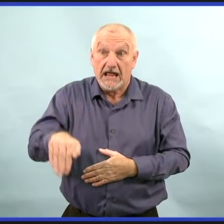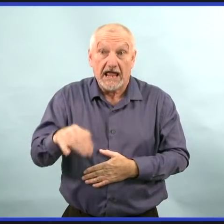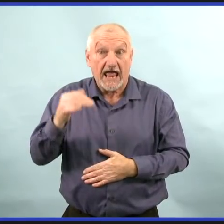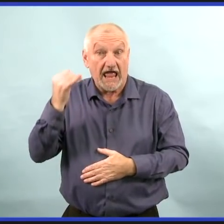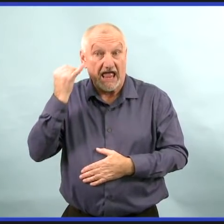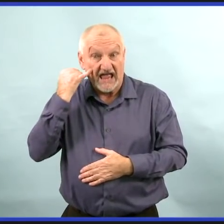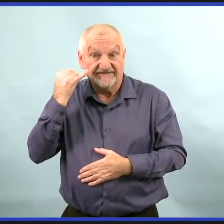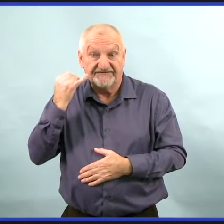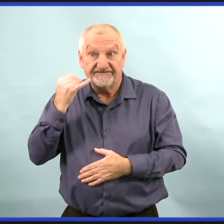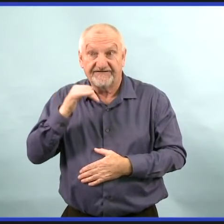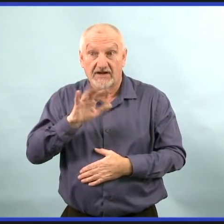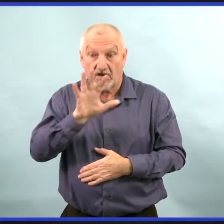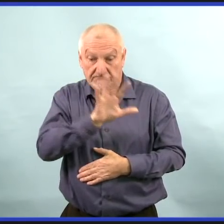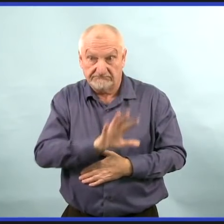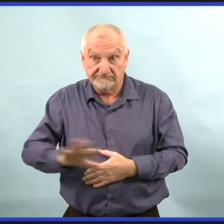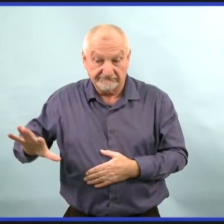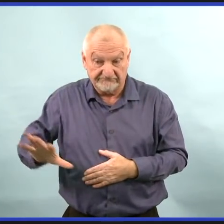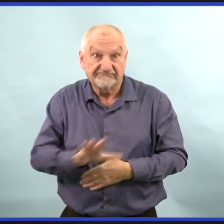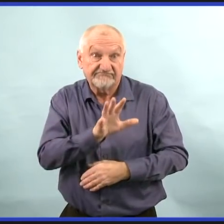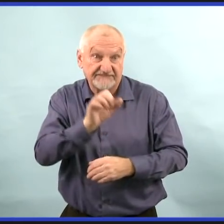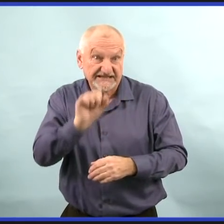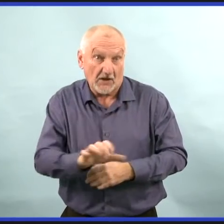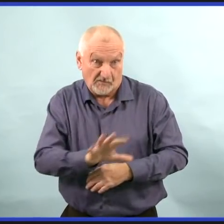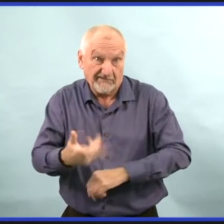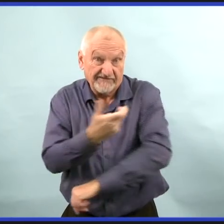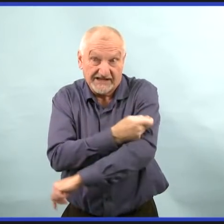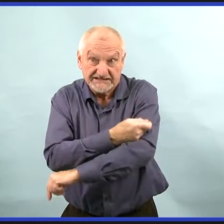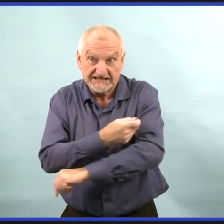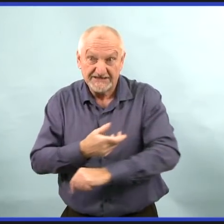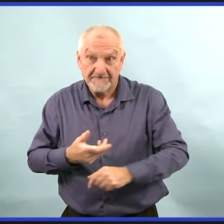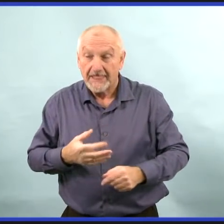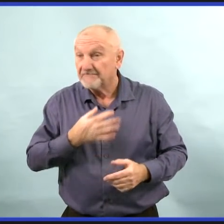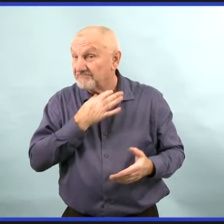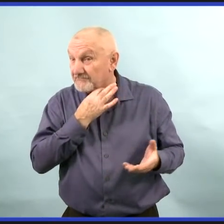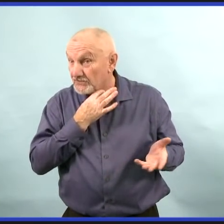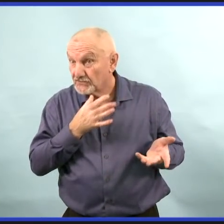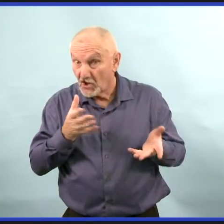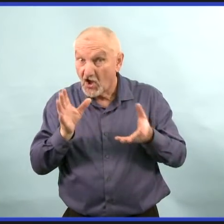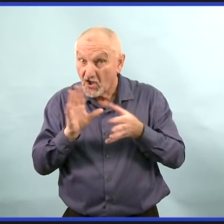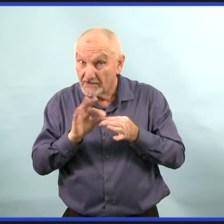how we're not really seeing a large uptake still in some of these areas i know since october 3rd